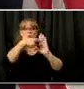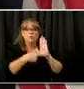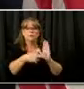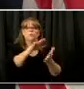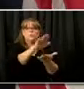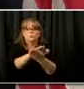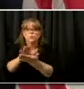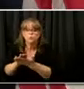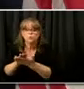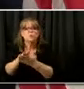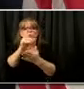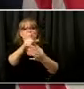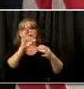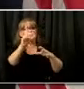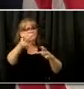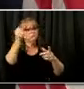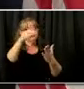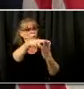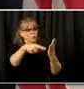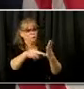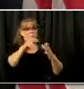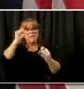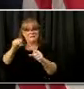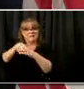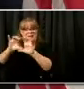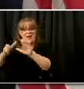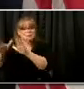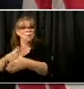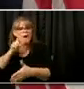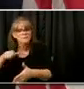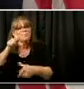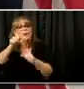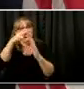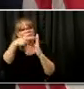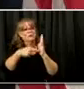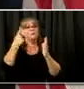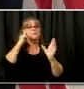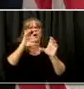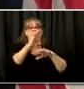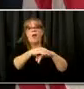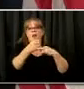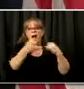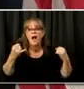if you don't like the particular online program look for another there are many but your kid will